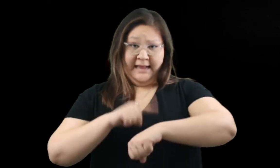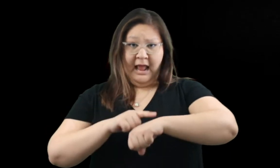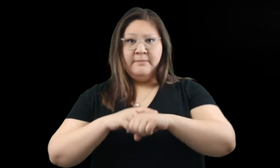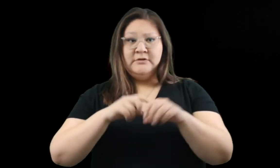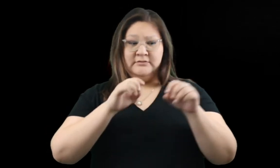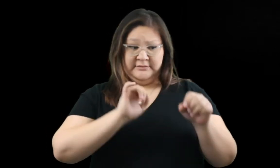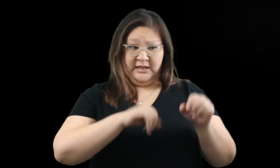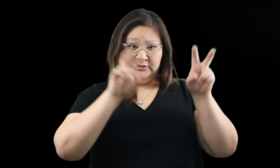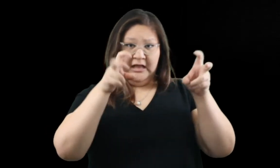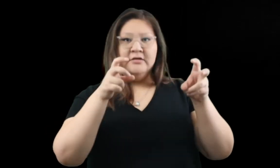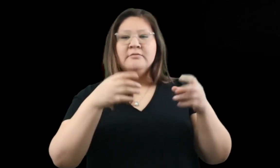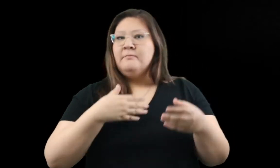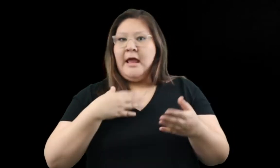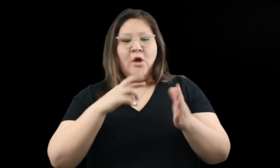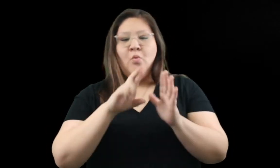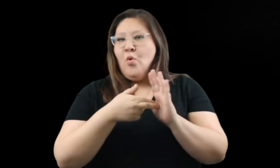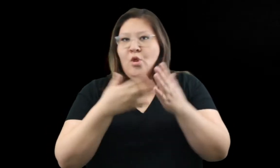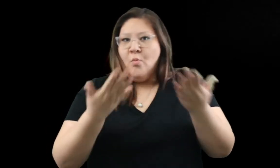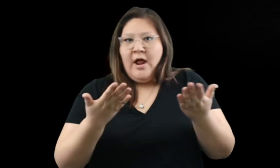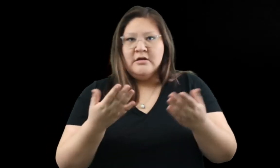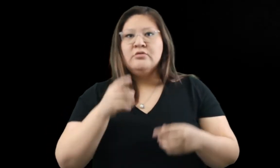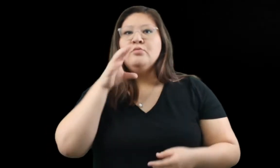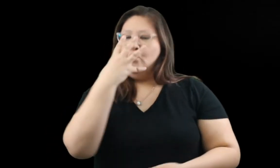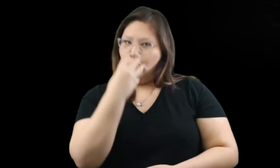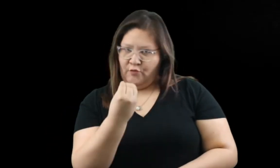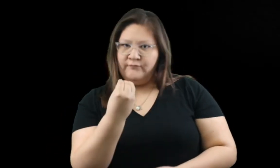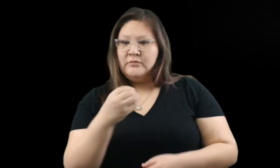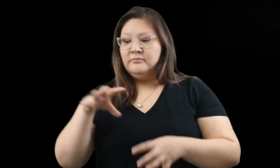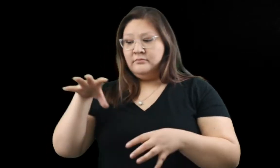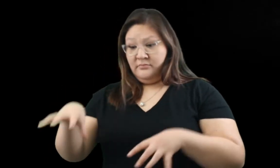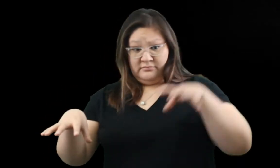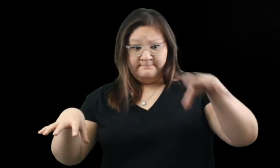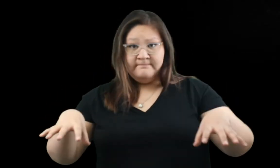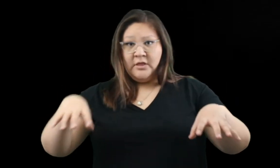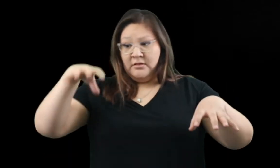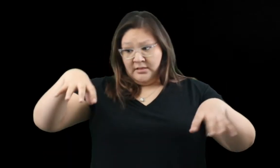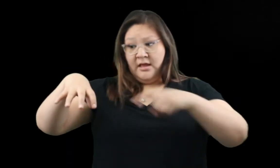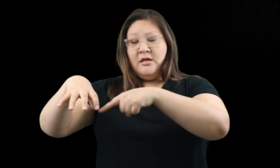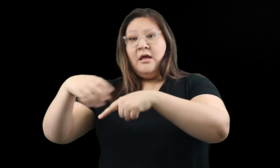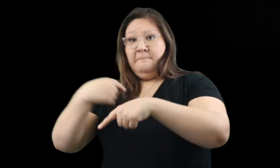In "Apple Time" my character was a wolf.